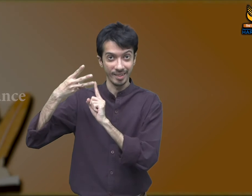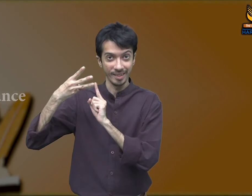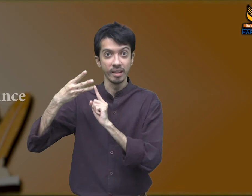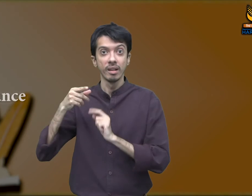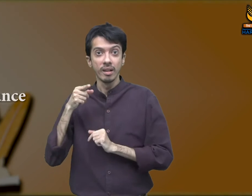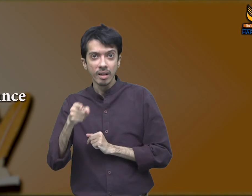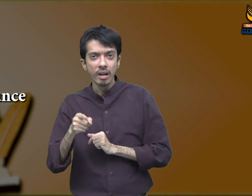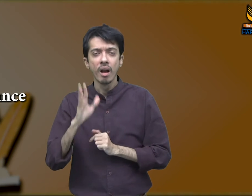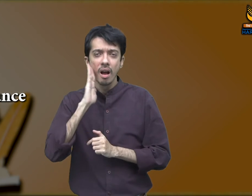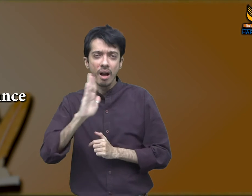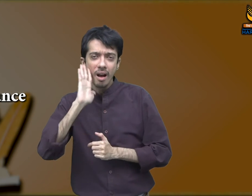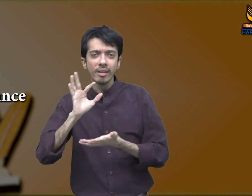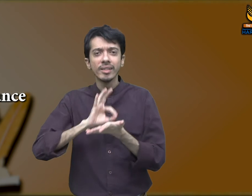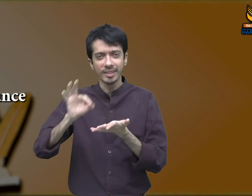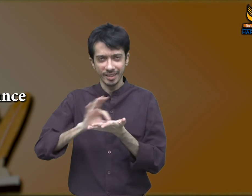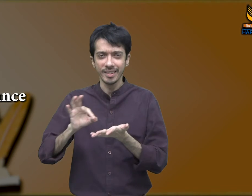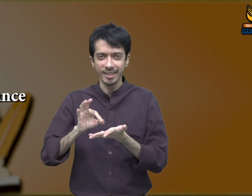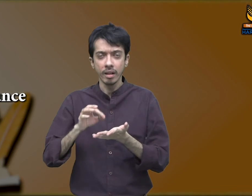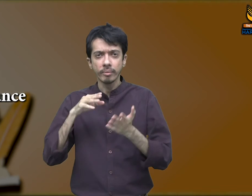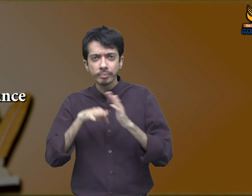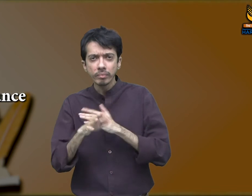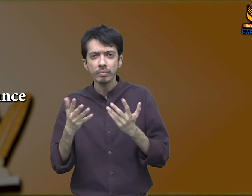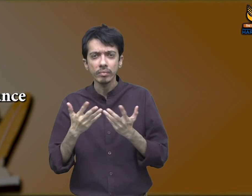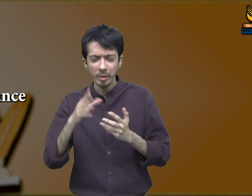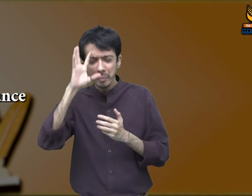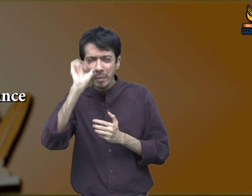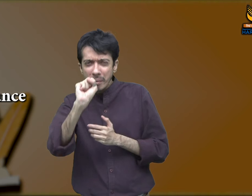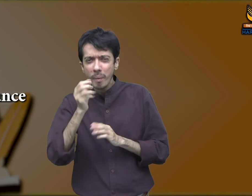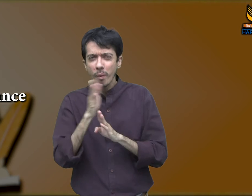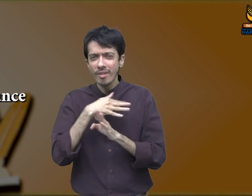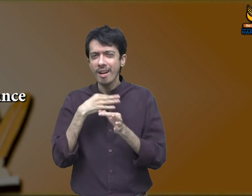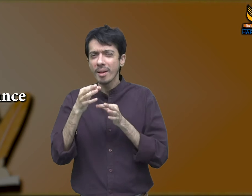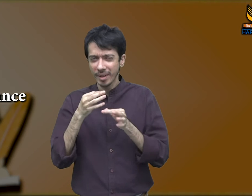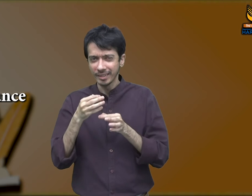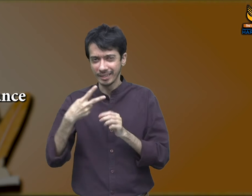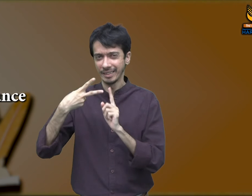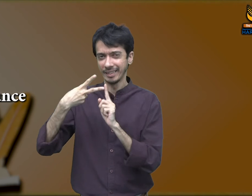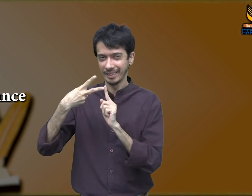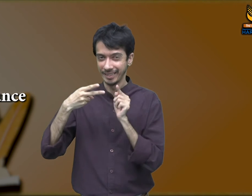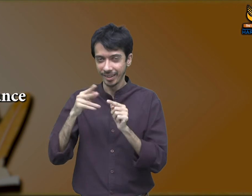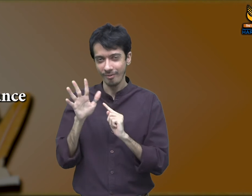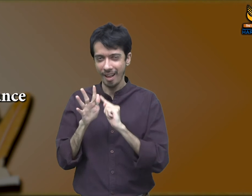Third is consonance. Do you remember earlier I have explained to you in assonance